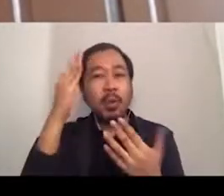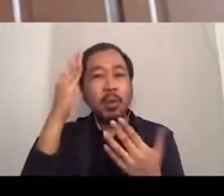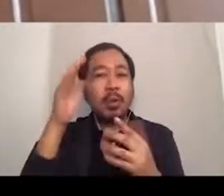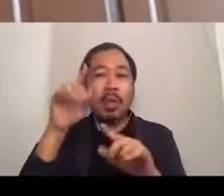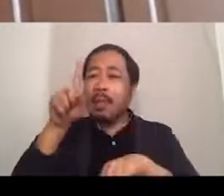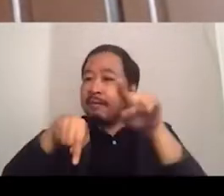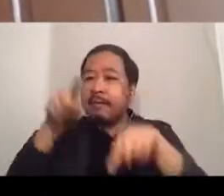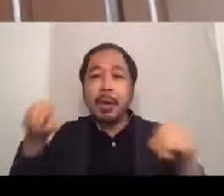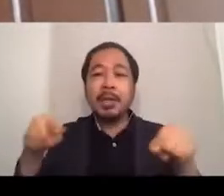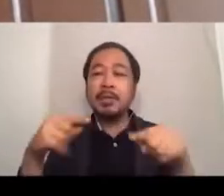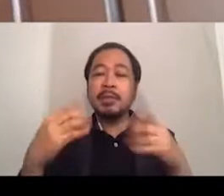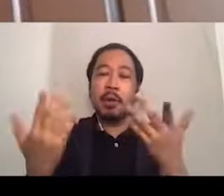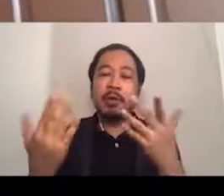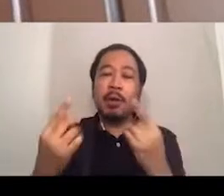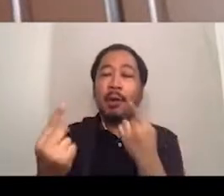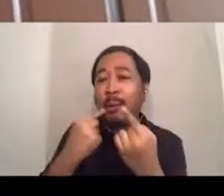And lastly,